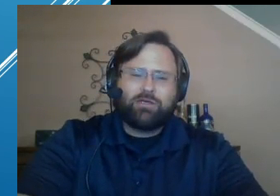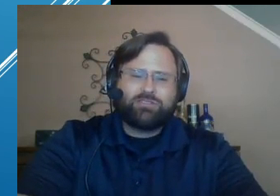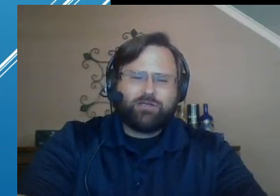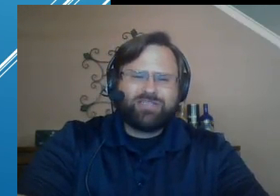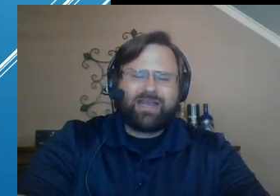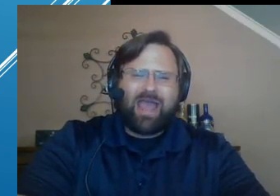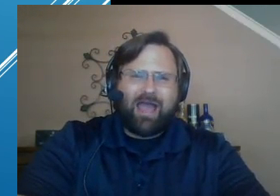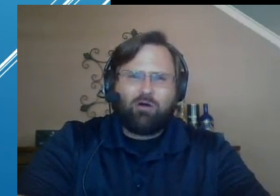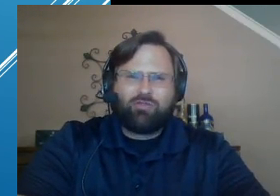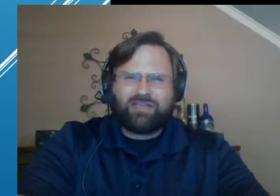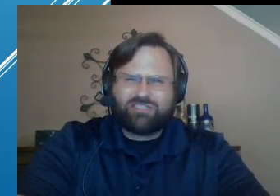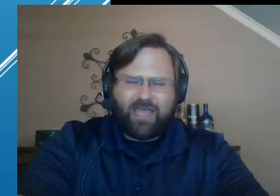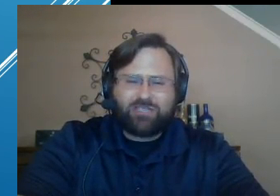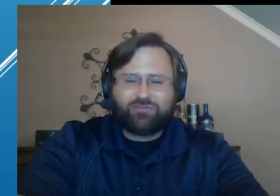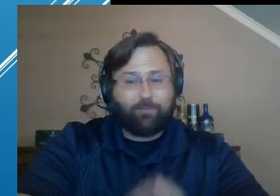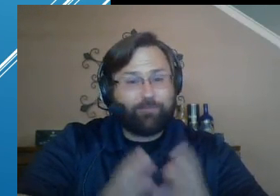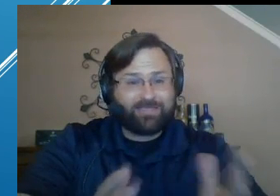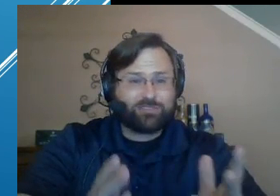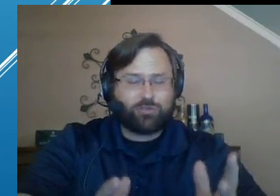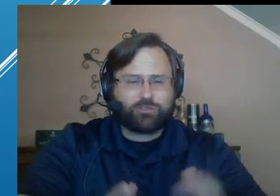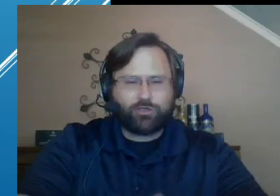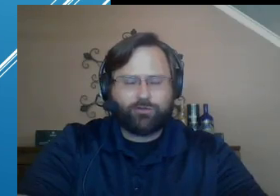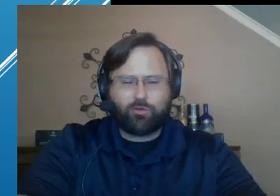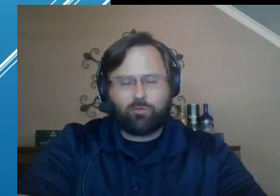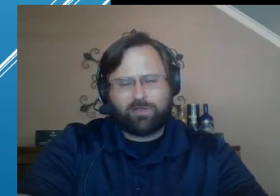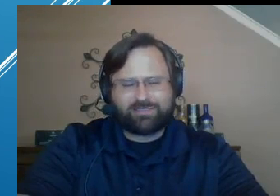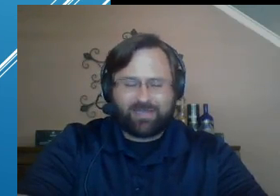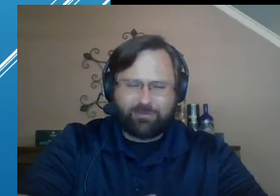to understand how things change from that basic structure or what linguists